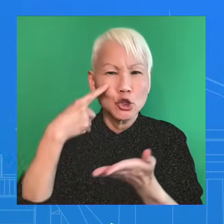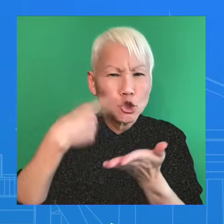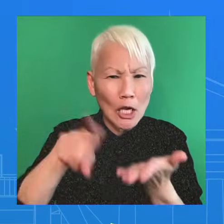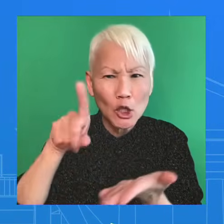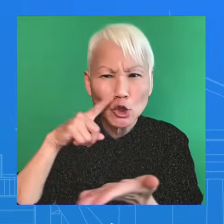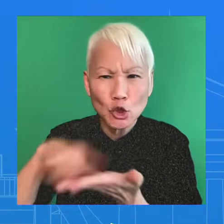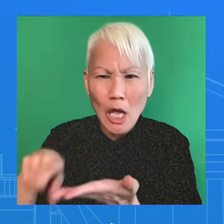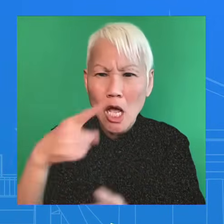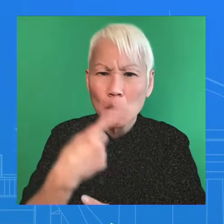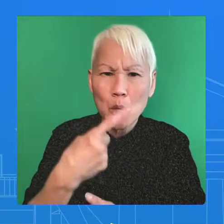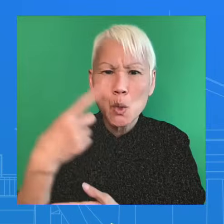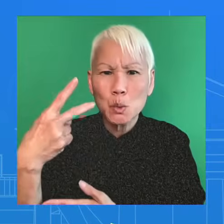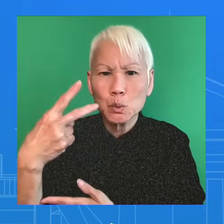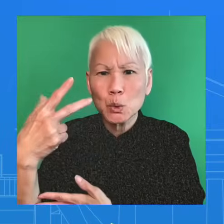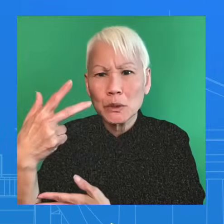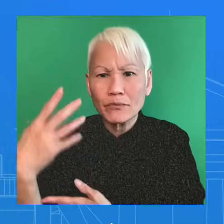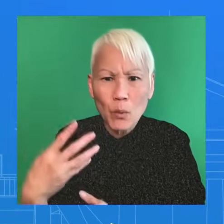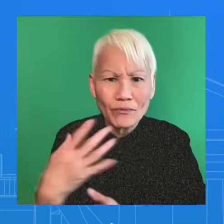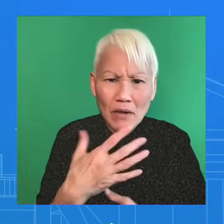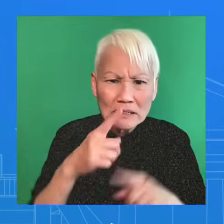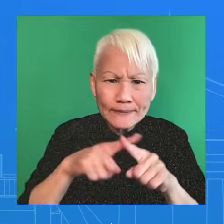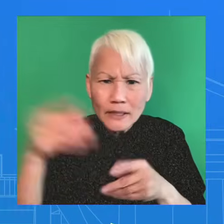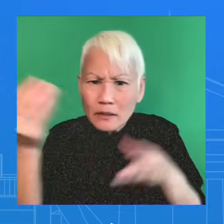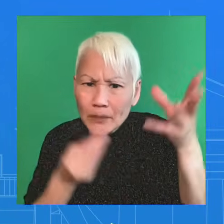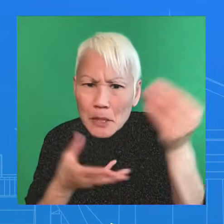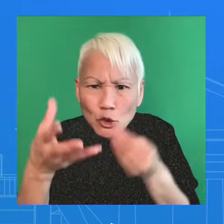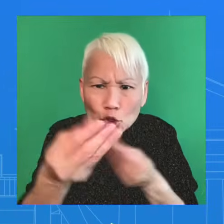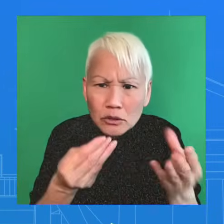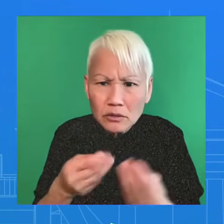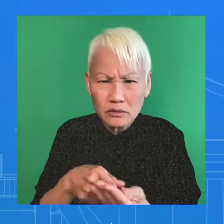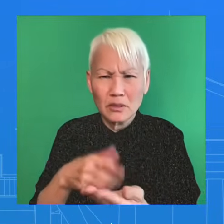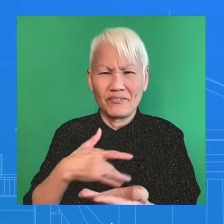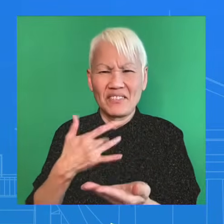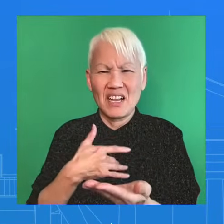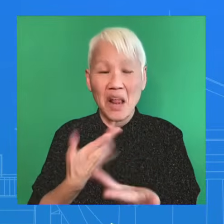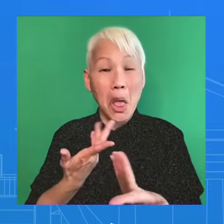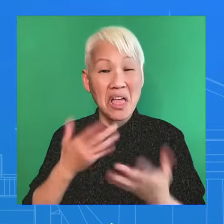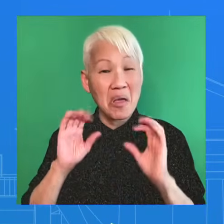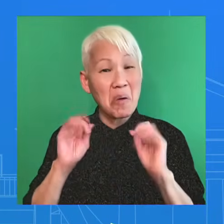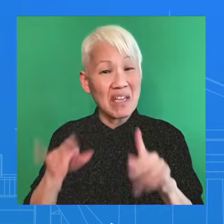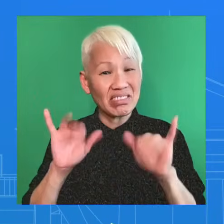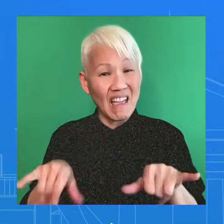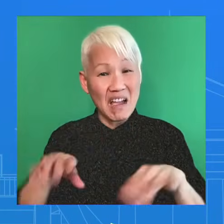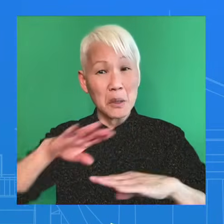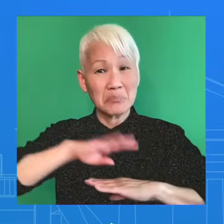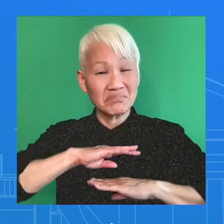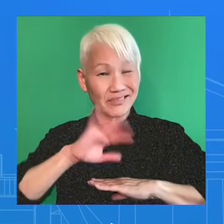and get where you're comfortable with what you've got. Right? A lot of that information was based on early reporting